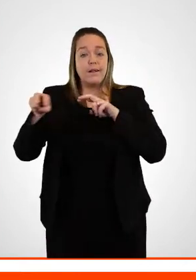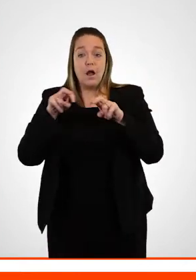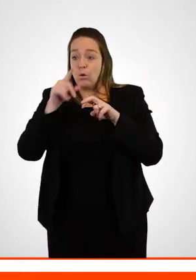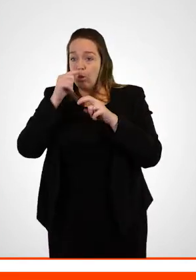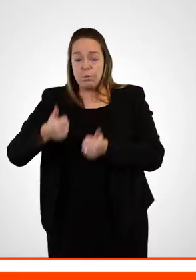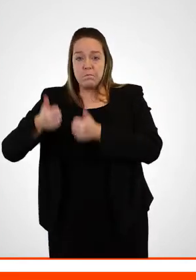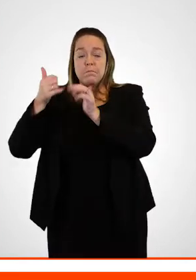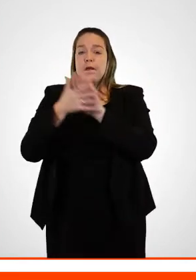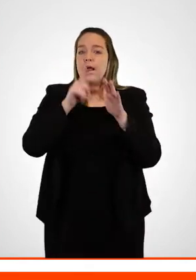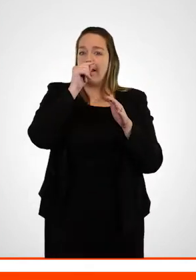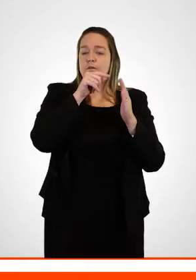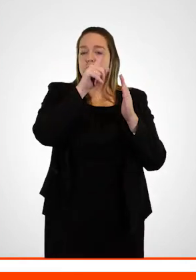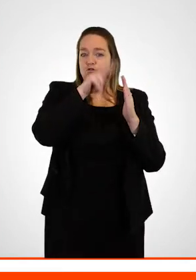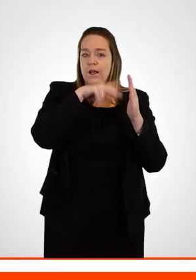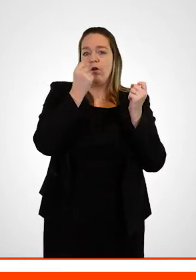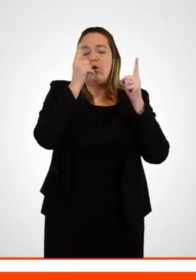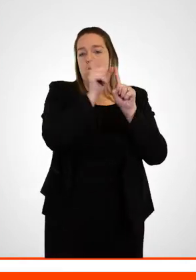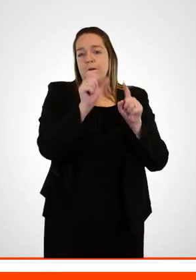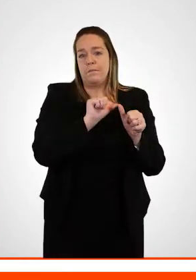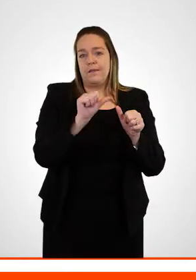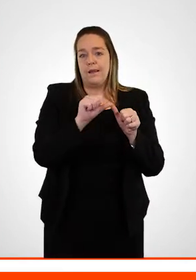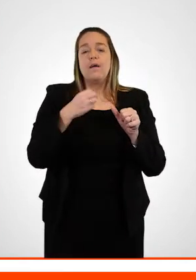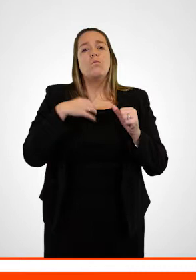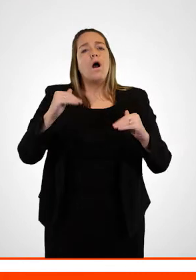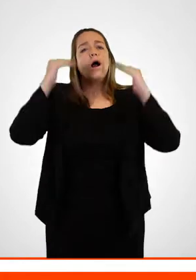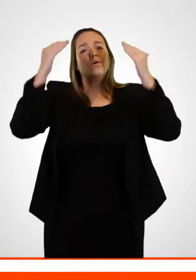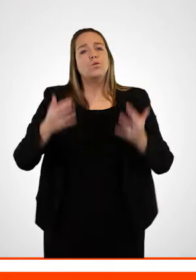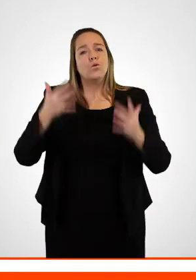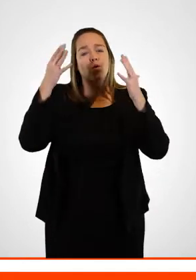were able to better read words and got higher scores on word reading.